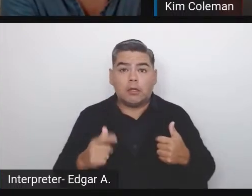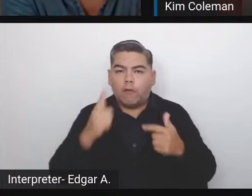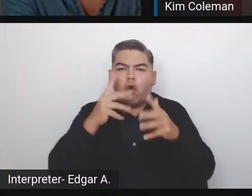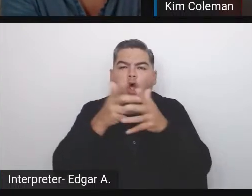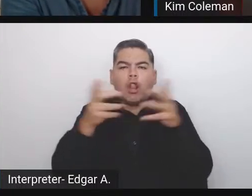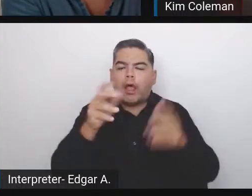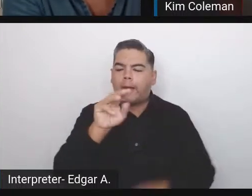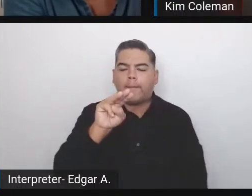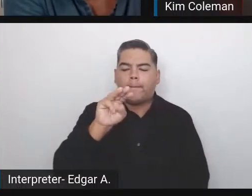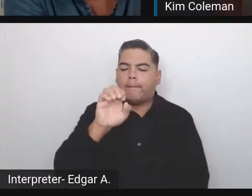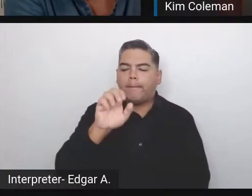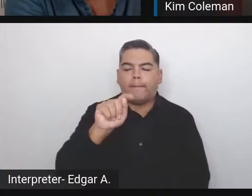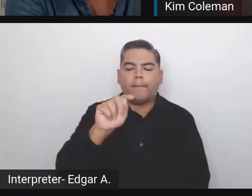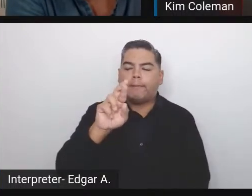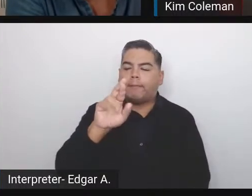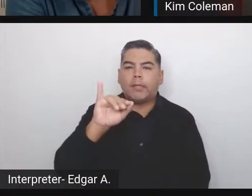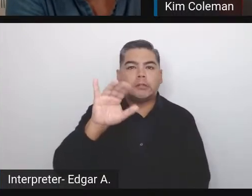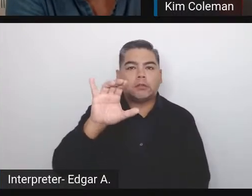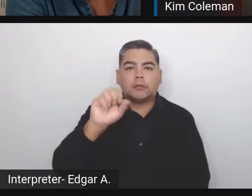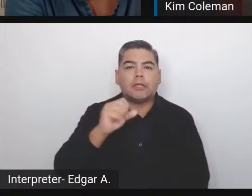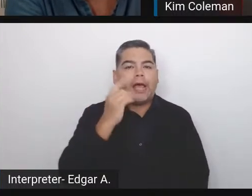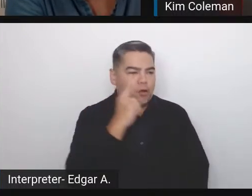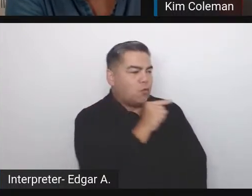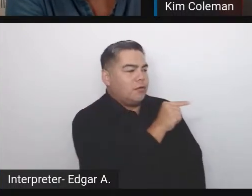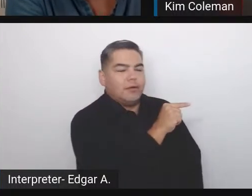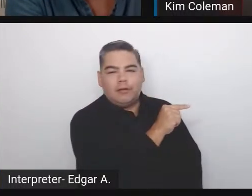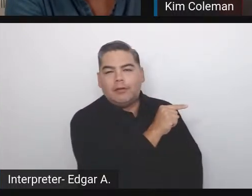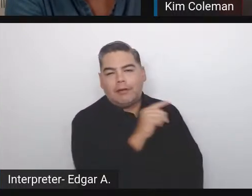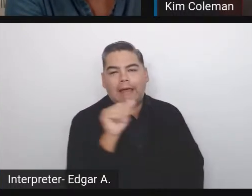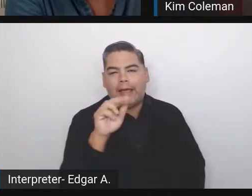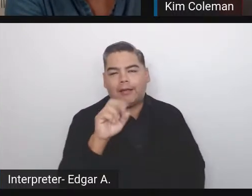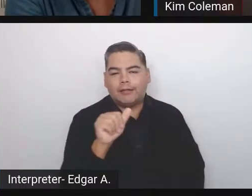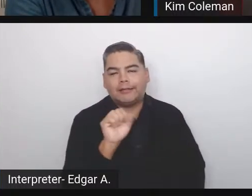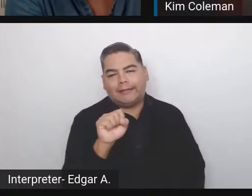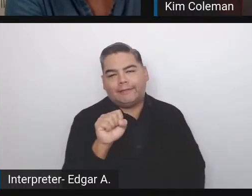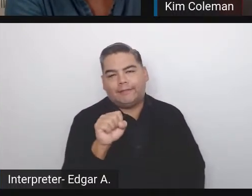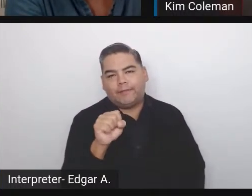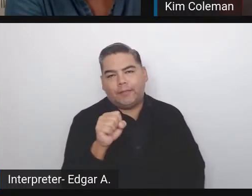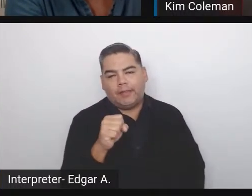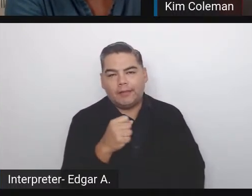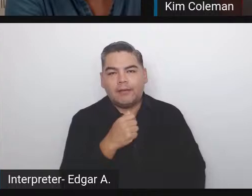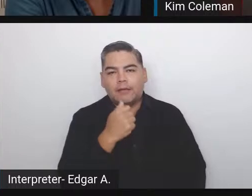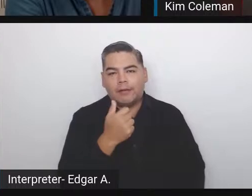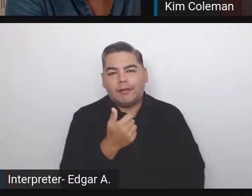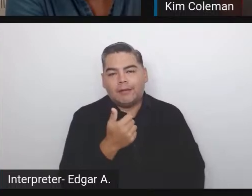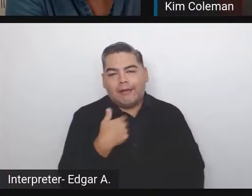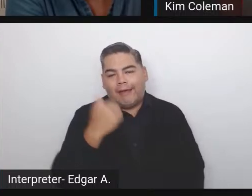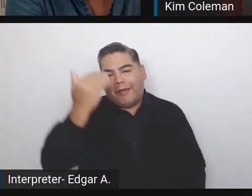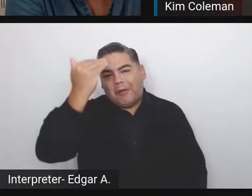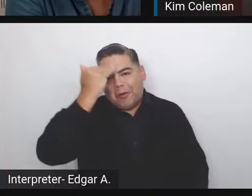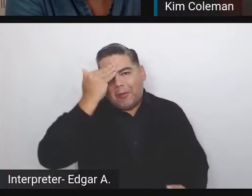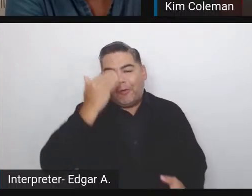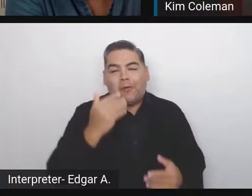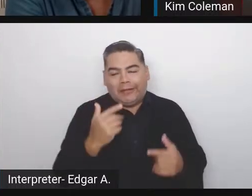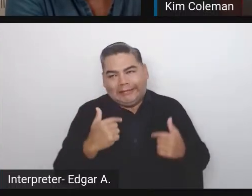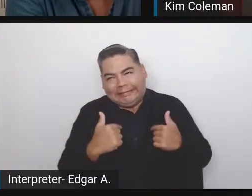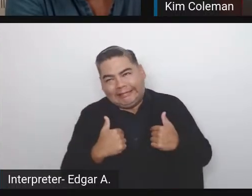So I might I am not interested in a lot of those metrics. I know Anna is.